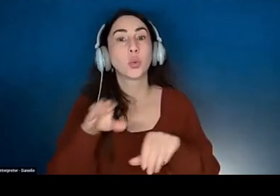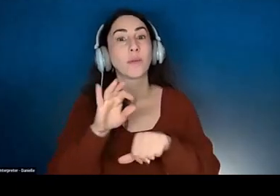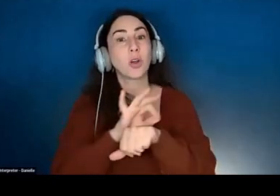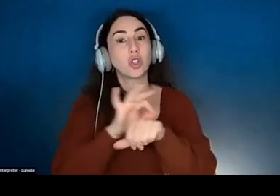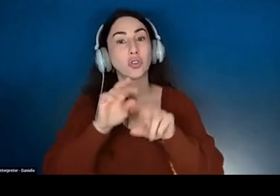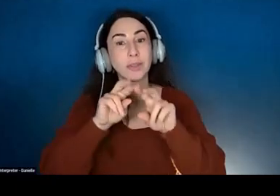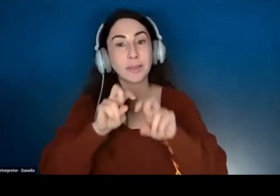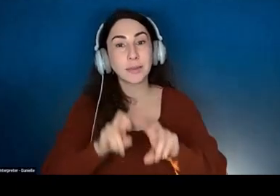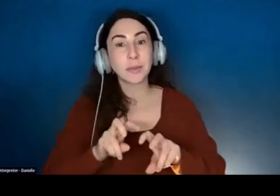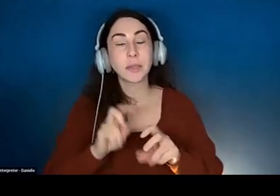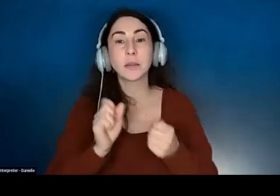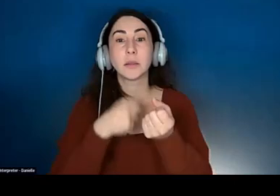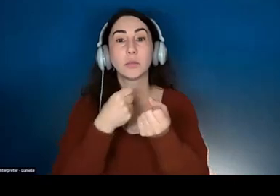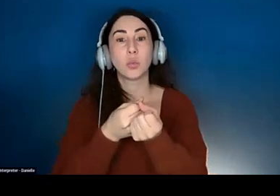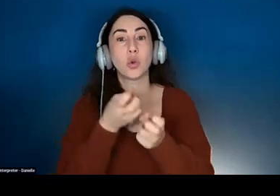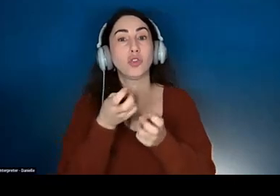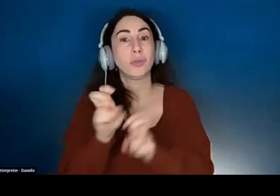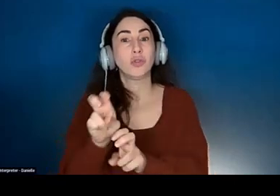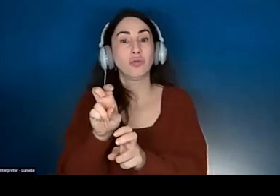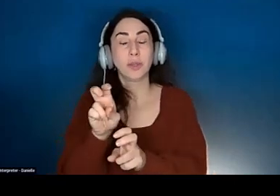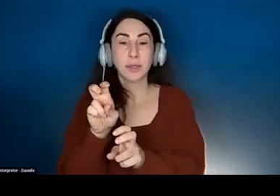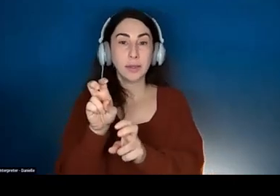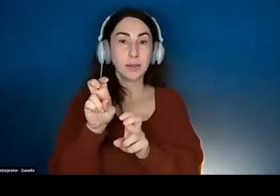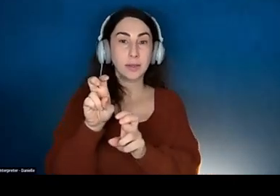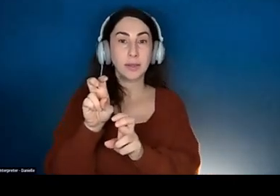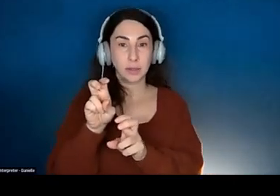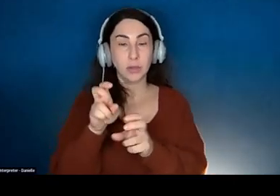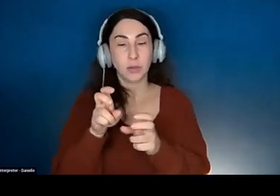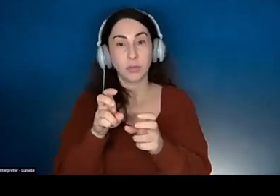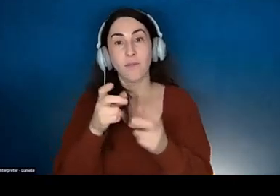transition centers or transitions from these centers,